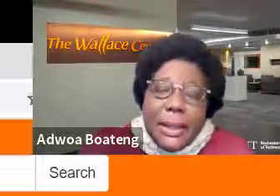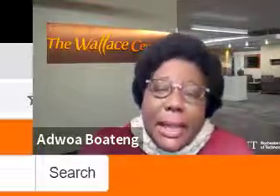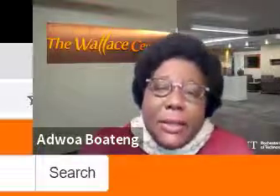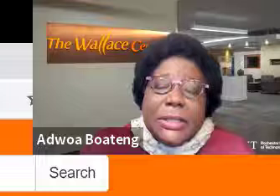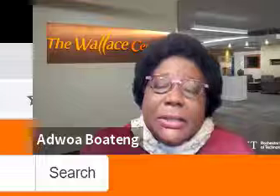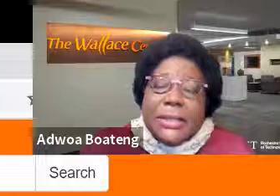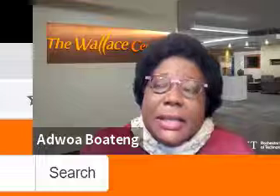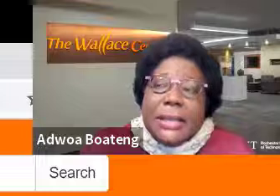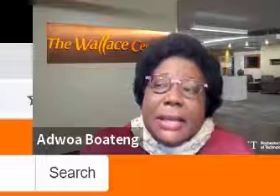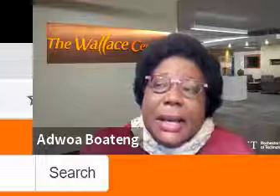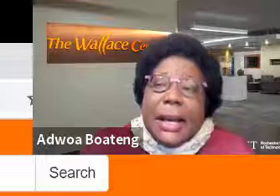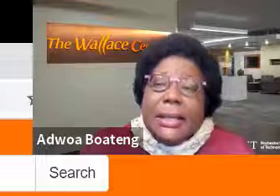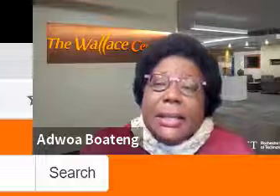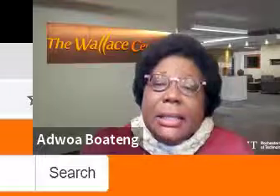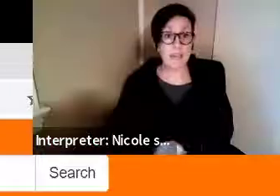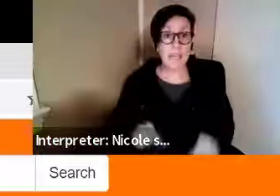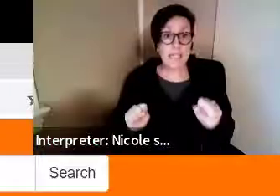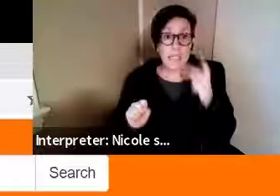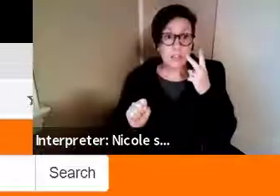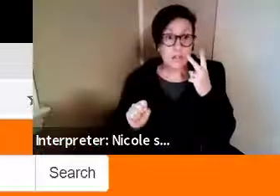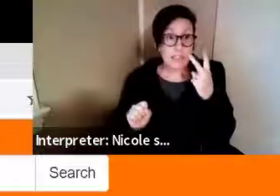Adwoa Boateng: Can you still see the guide. In the shared screen.